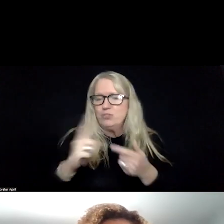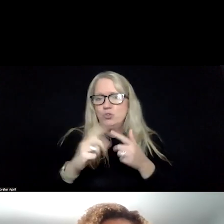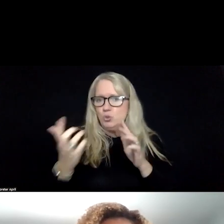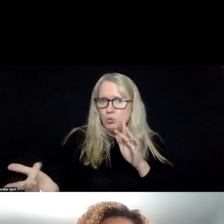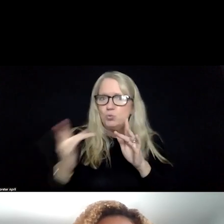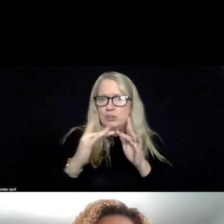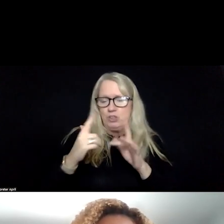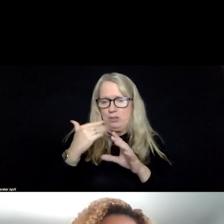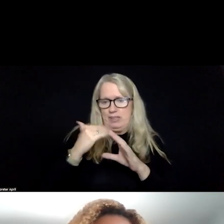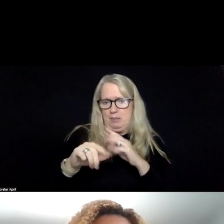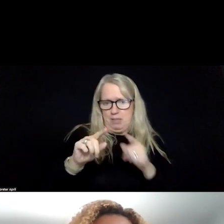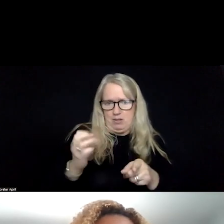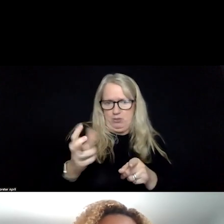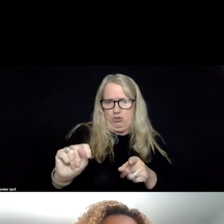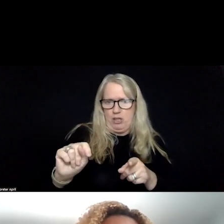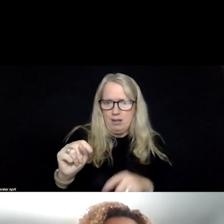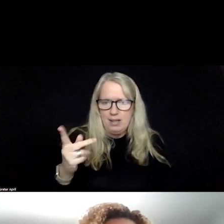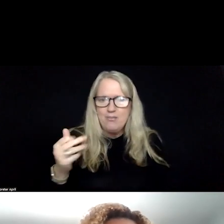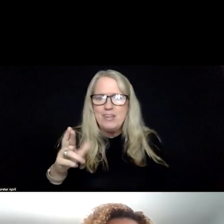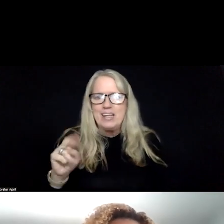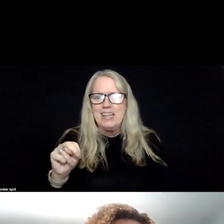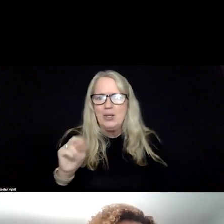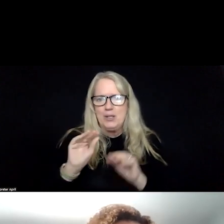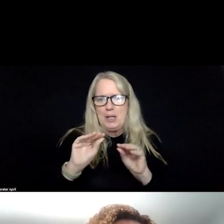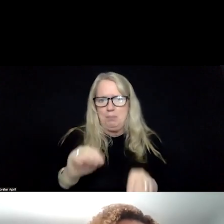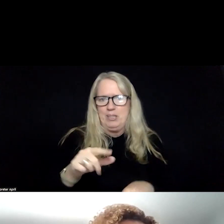EMAIL IN THE CHAT THAT KAREN HAD PREVIOUSLY DROPPED IN. WE WANT TO